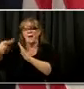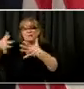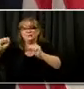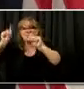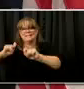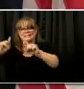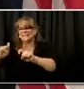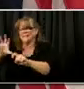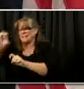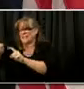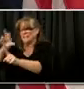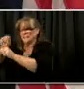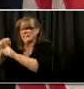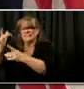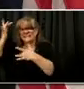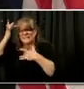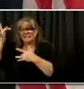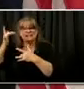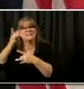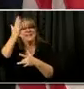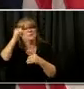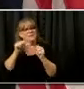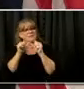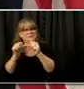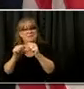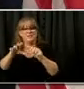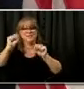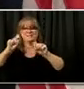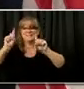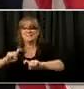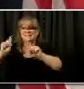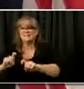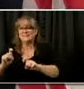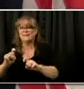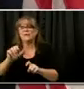that we can successfully identify and make sure that people who are contagious are are isolated